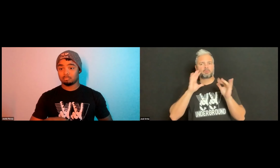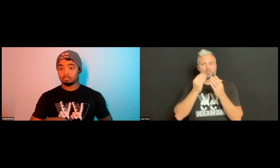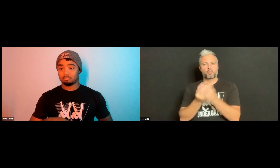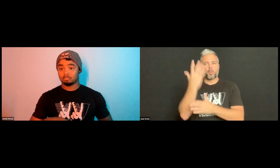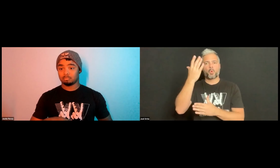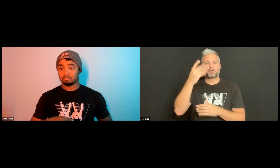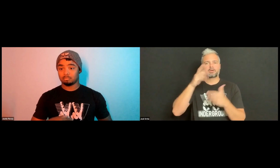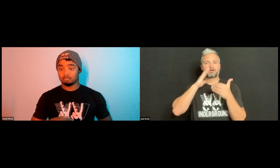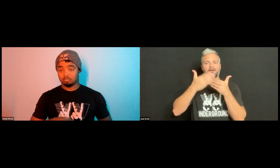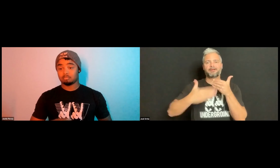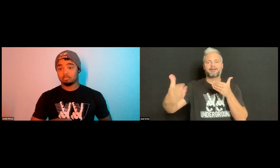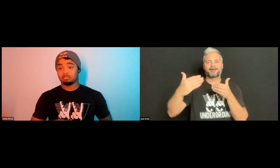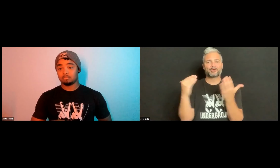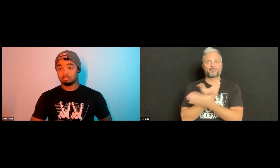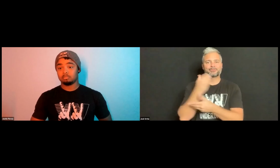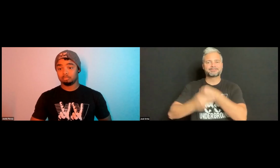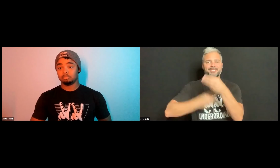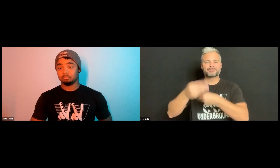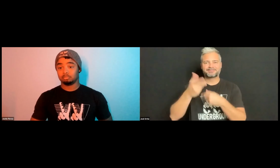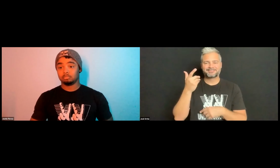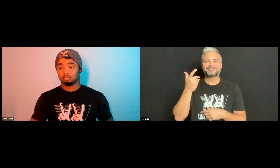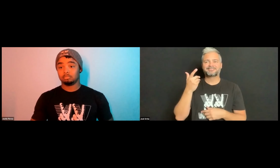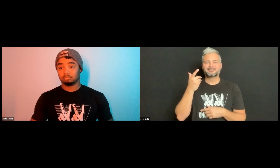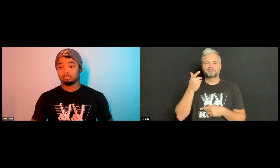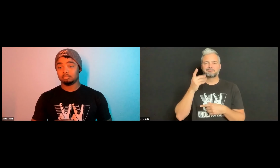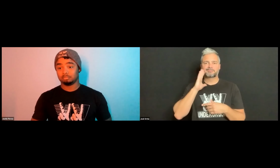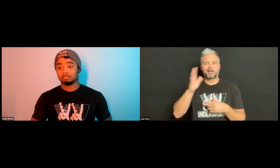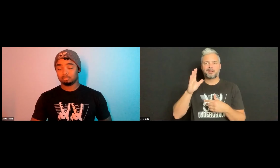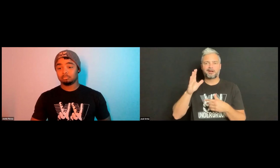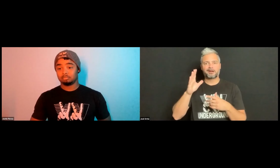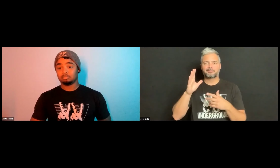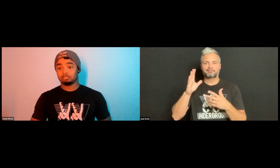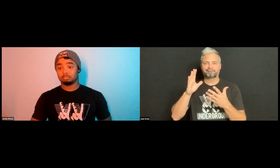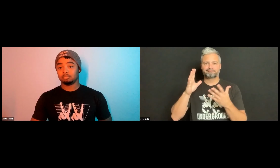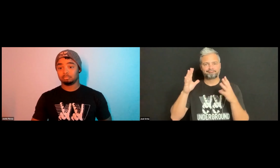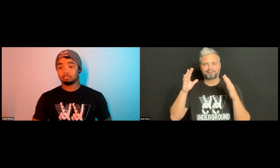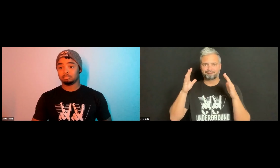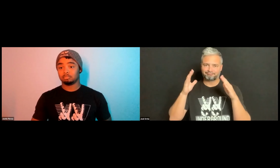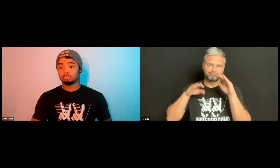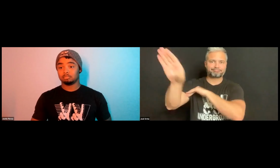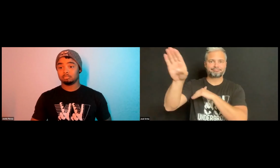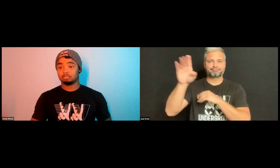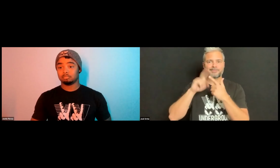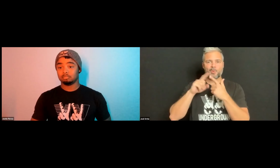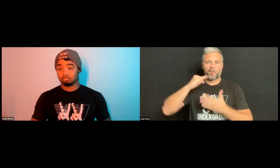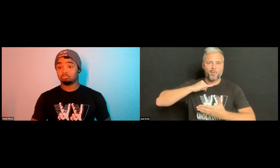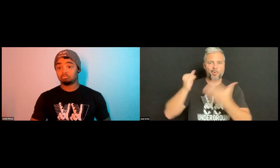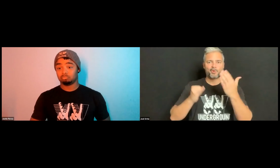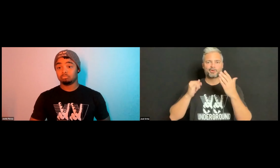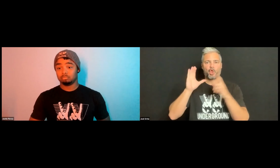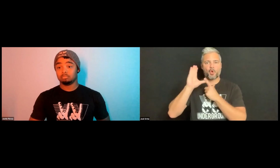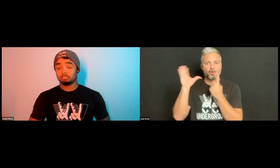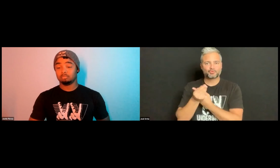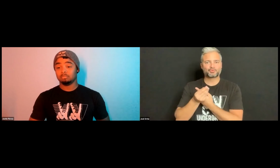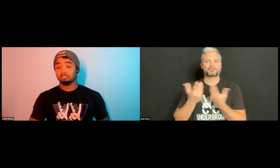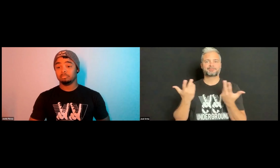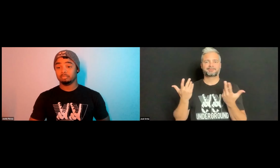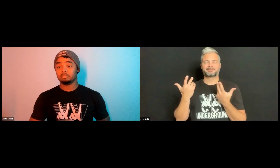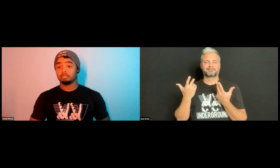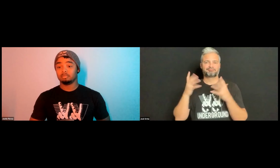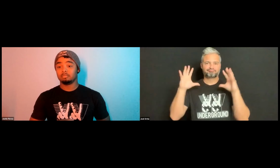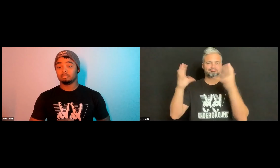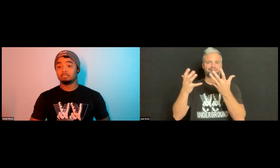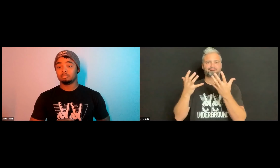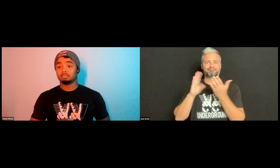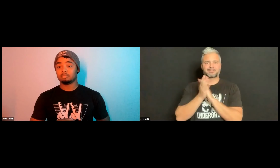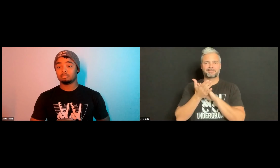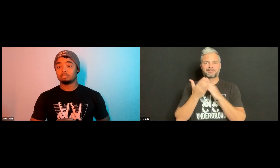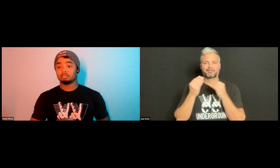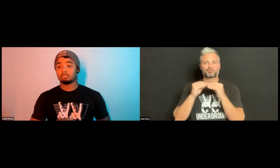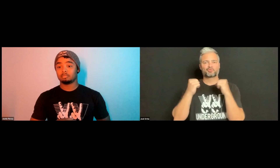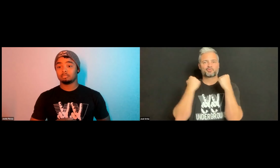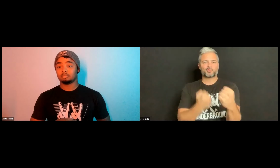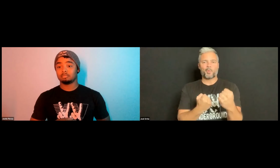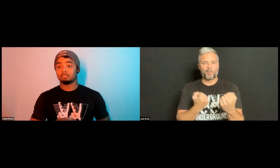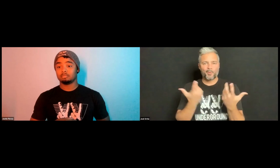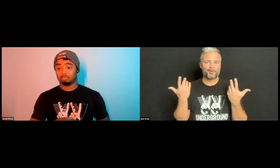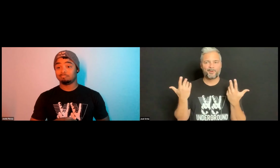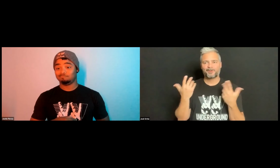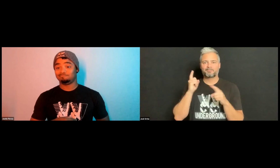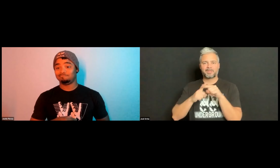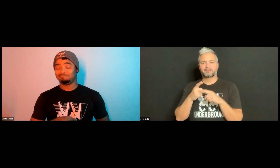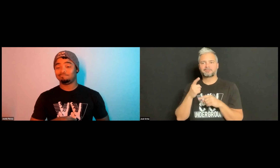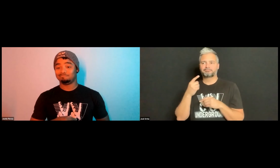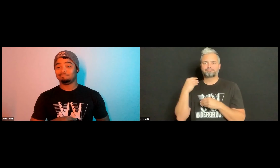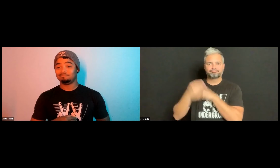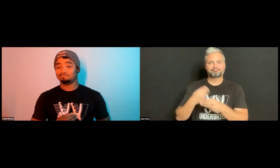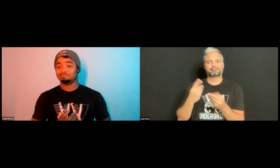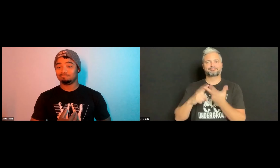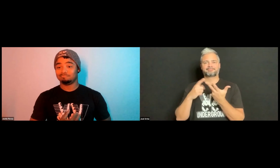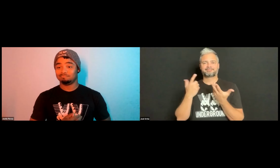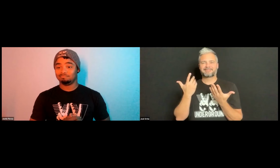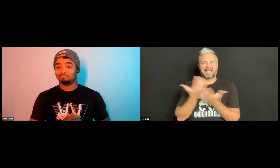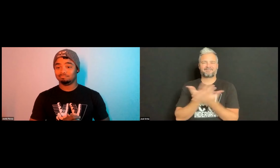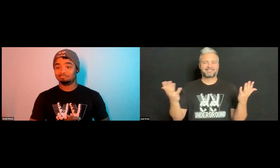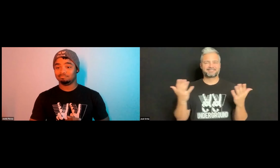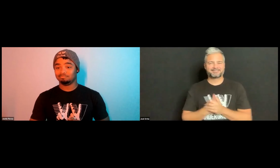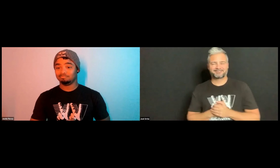And I want everyone to realize it's available, and the next generation can also learn and just continue to pass it on, and have the art and the culture, and let our culture remain strong.